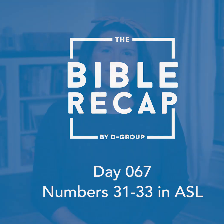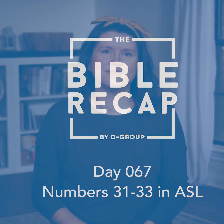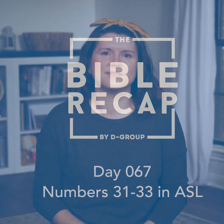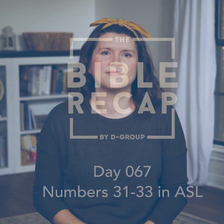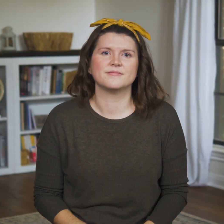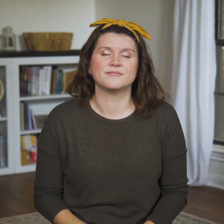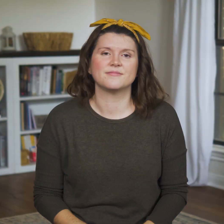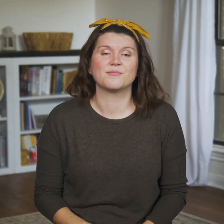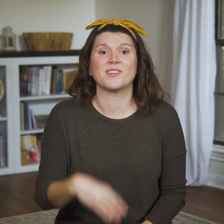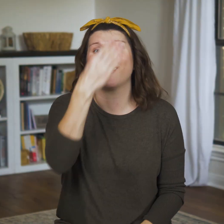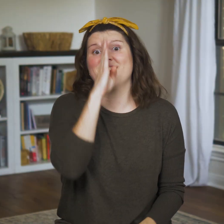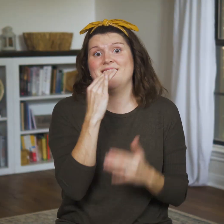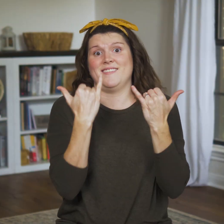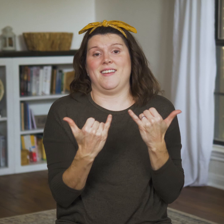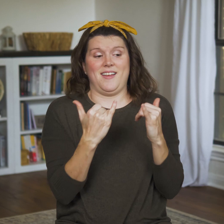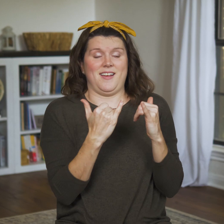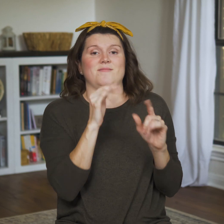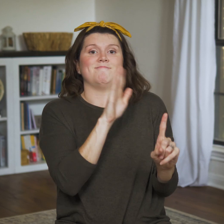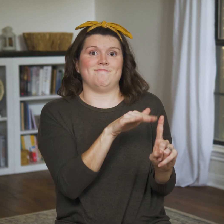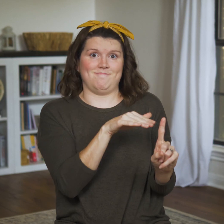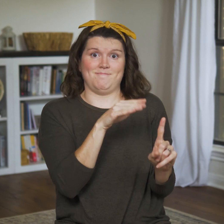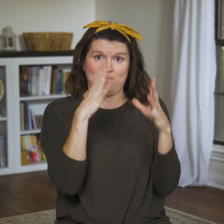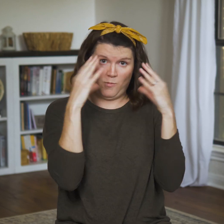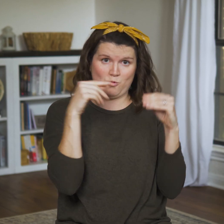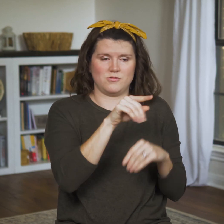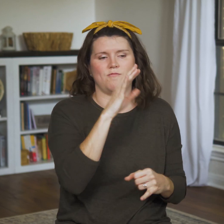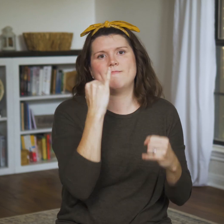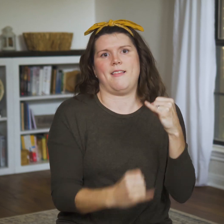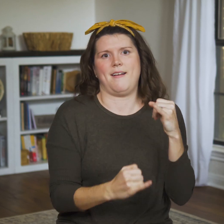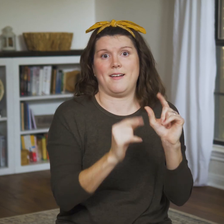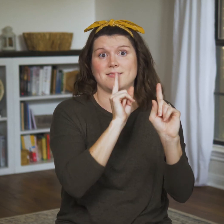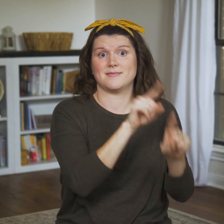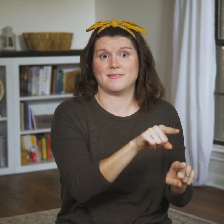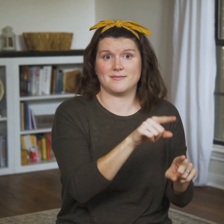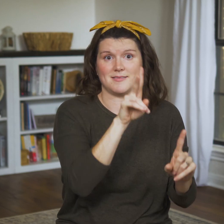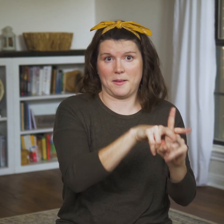God gives Moses his final assignment: Kill the Midianites.